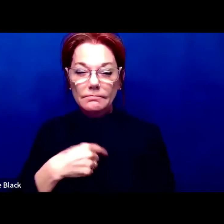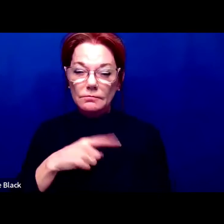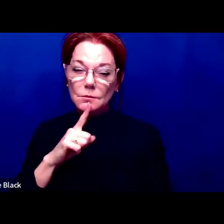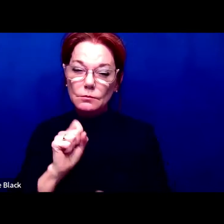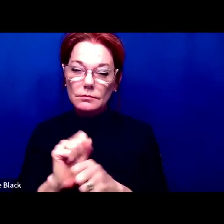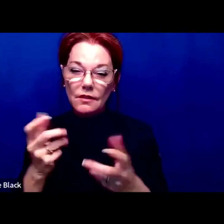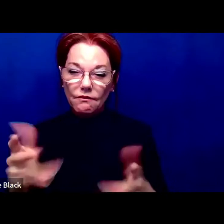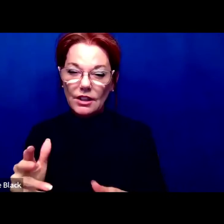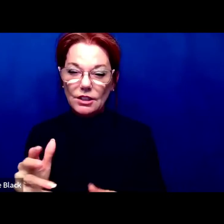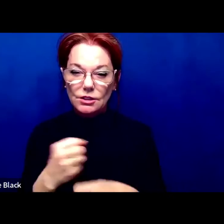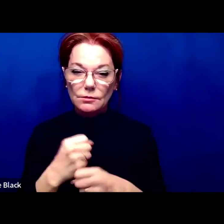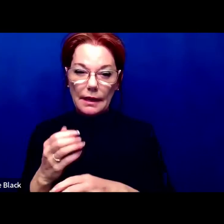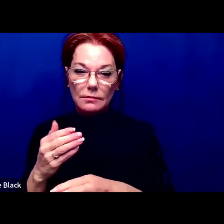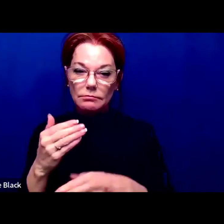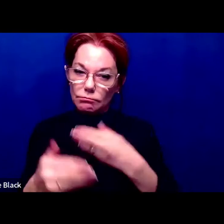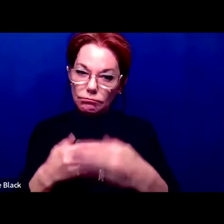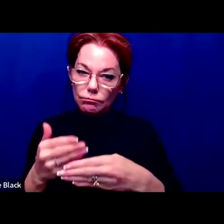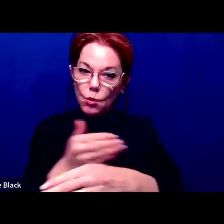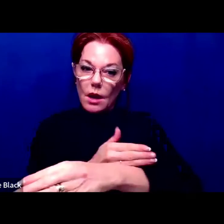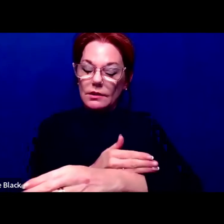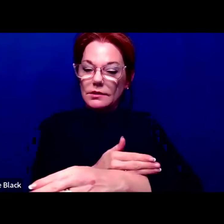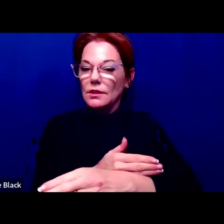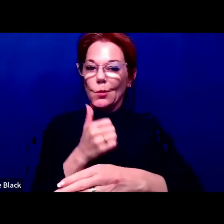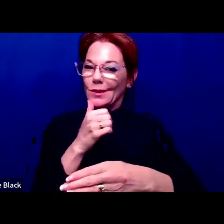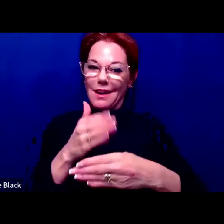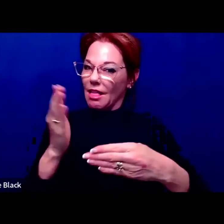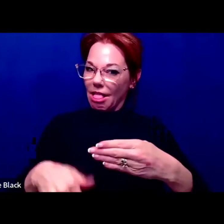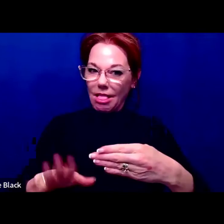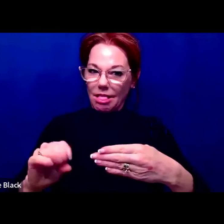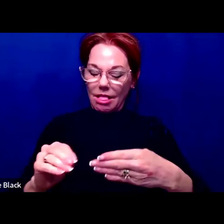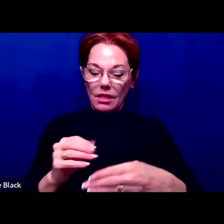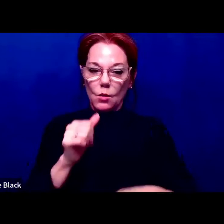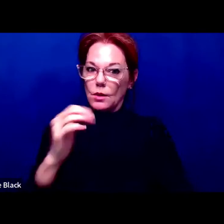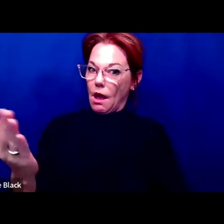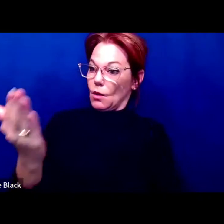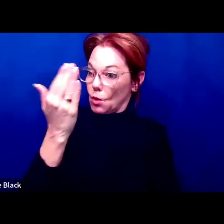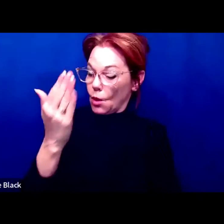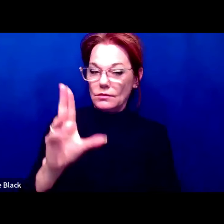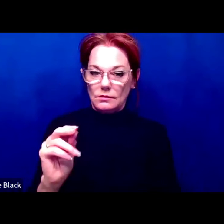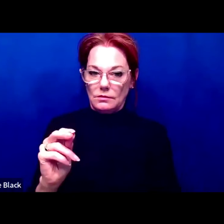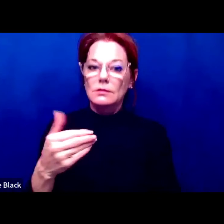close to the finish line, we do have barriers that we're going to continue to work on